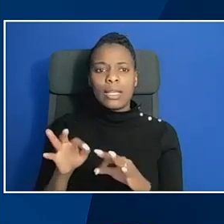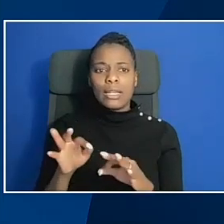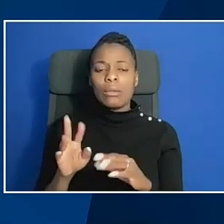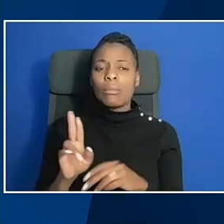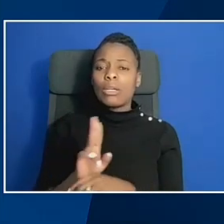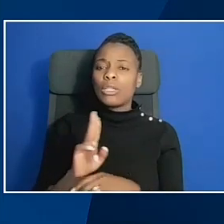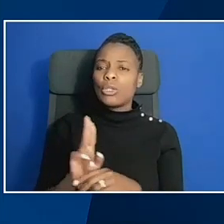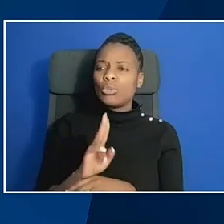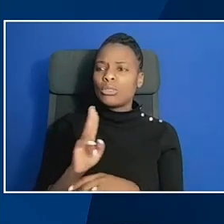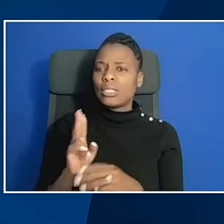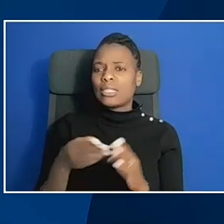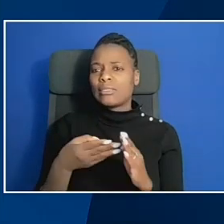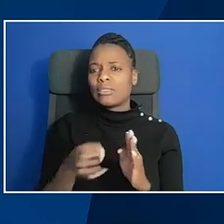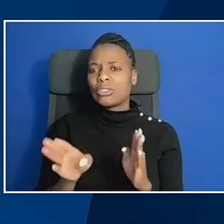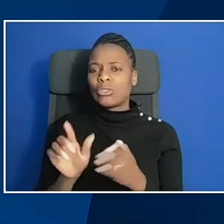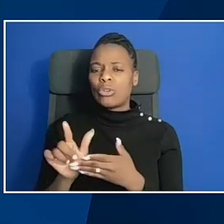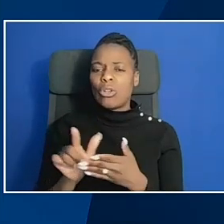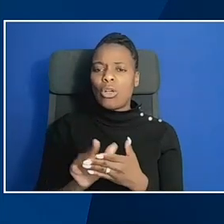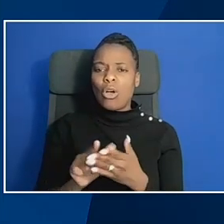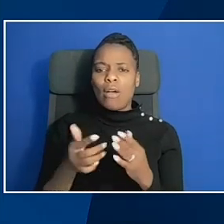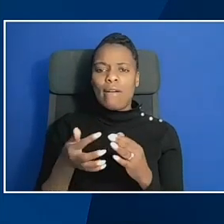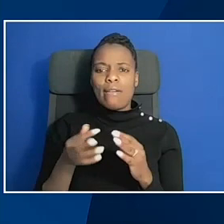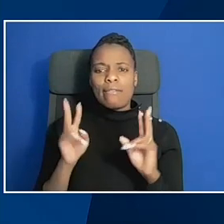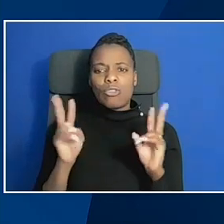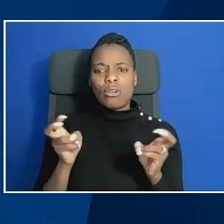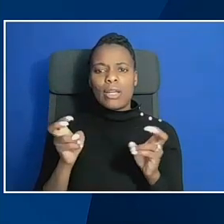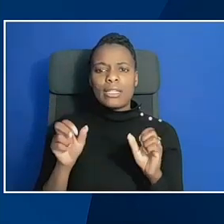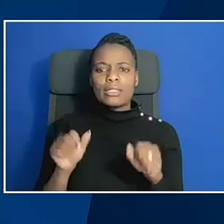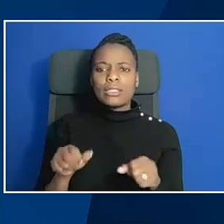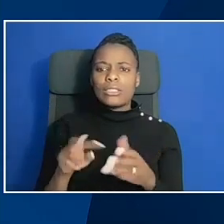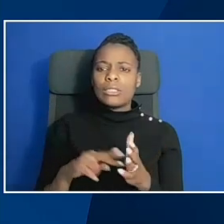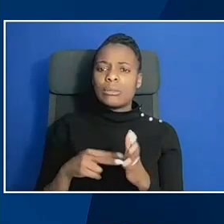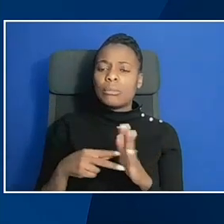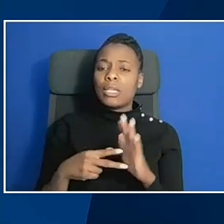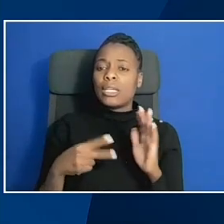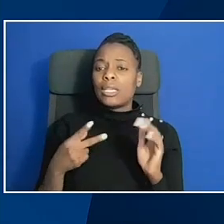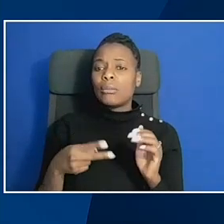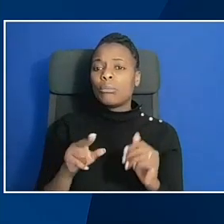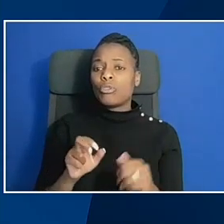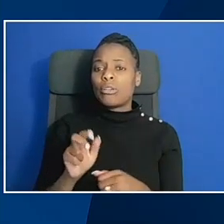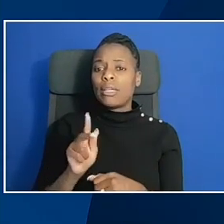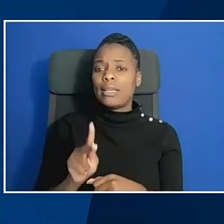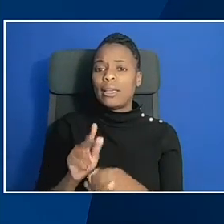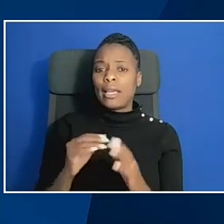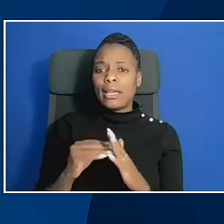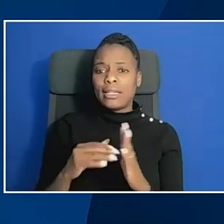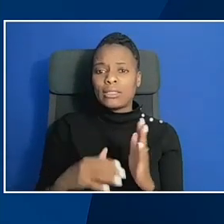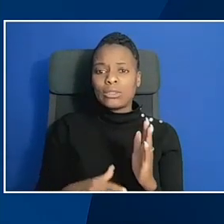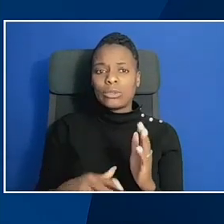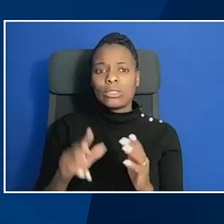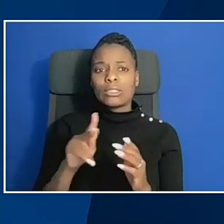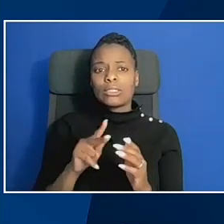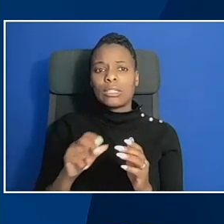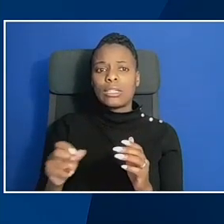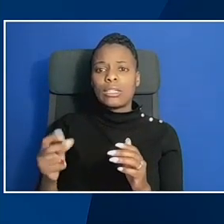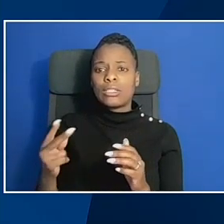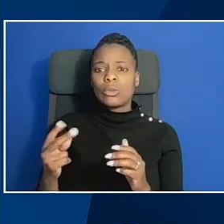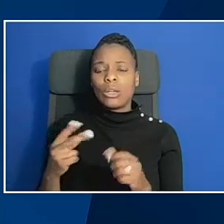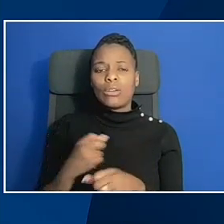literally can involve like preschool students, teacher- like, you know, K-12 teachers, etc. to make sure that institutions understand what the